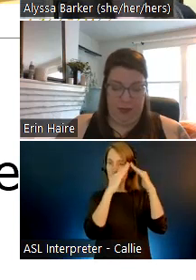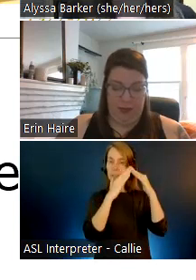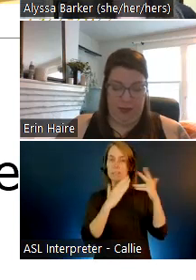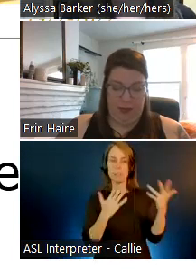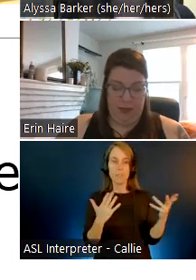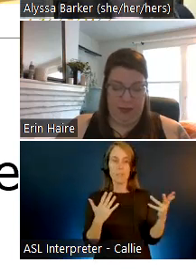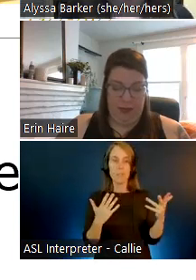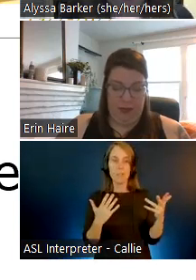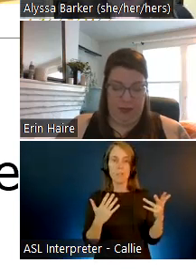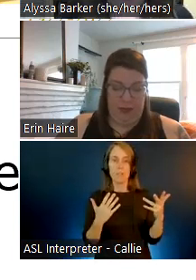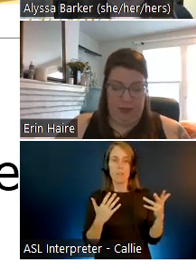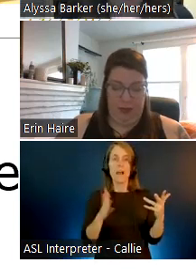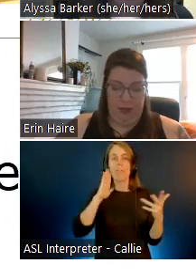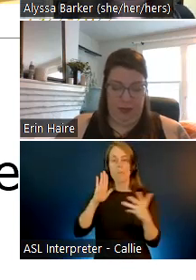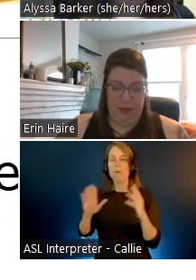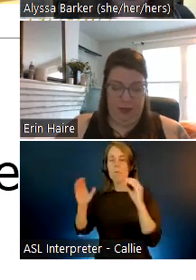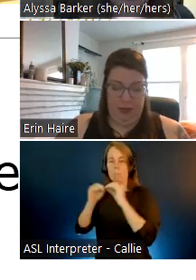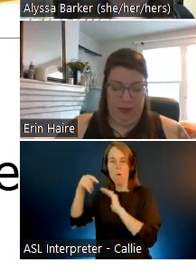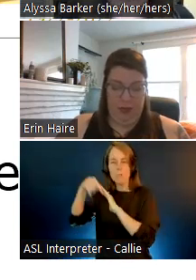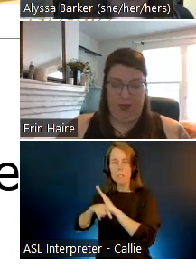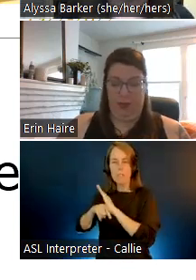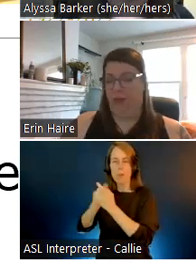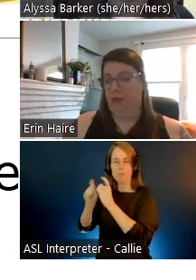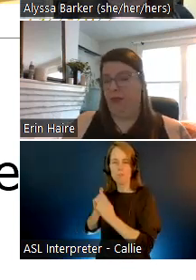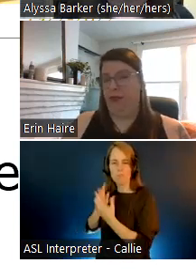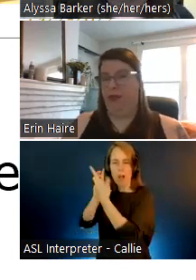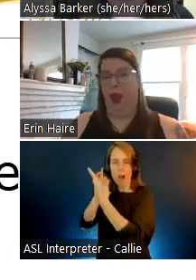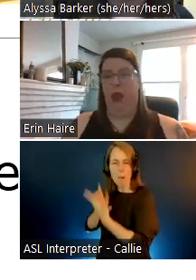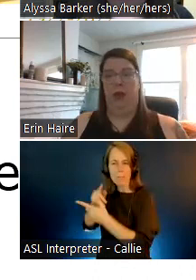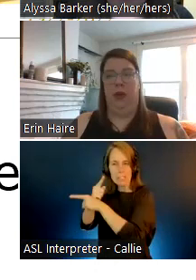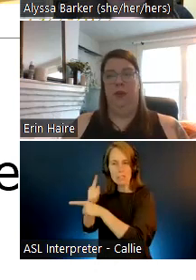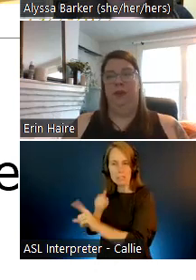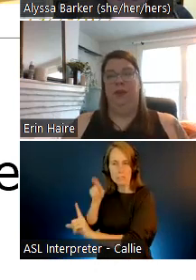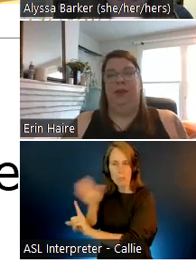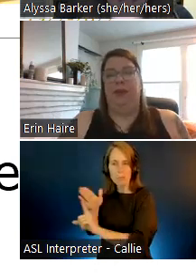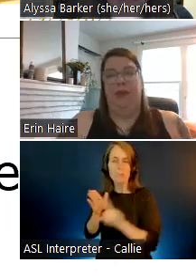we get into reasonable accommodations the fair housing act was signed into law april 11 1968